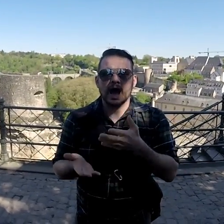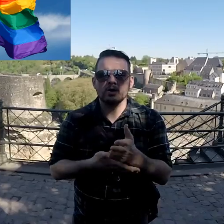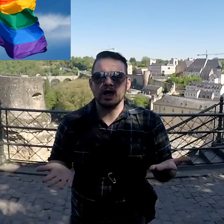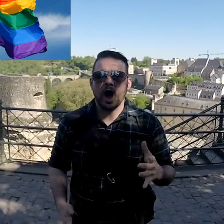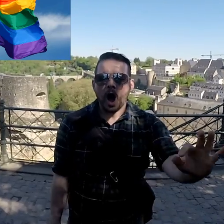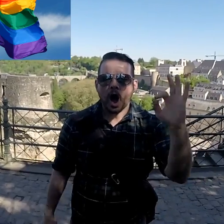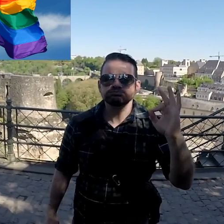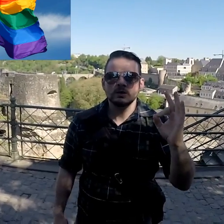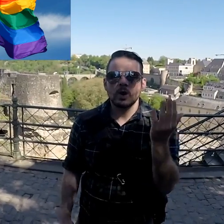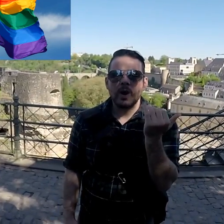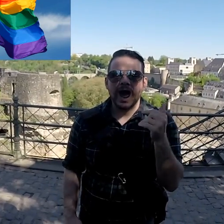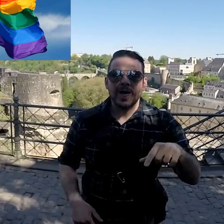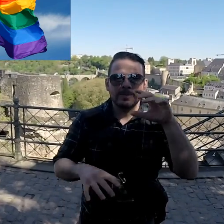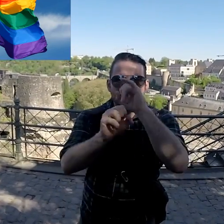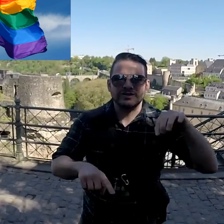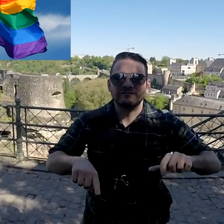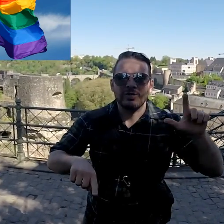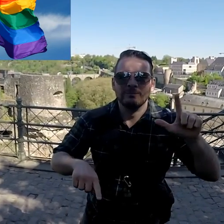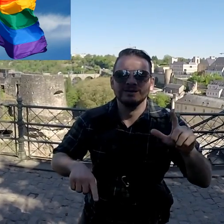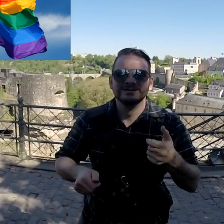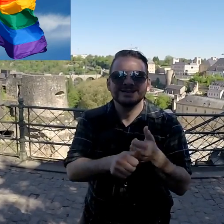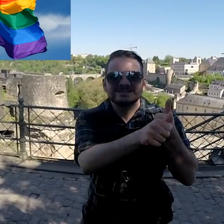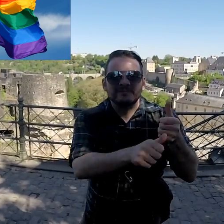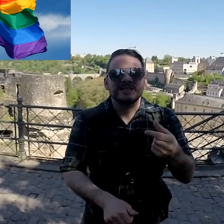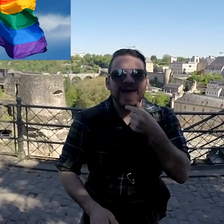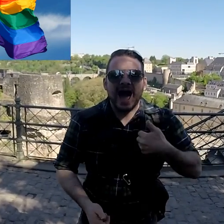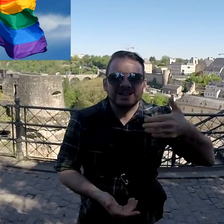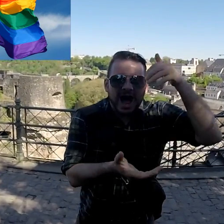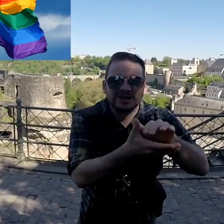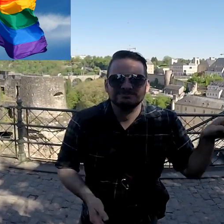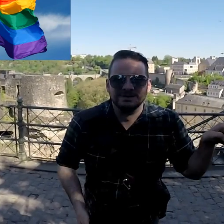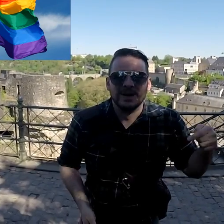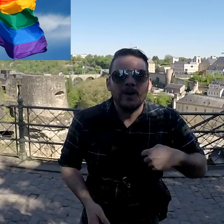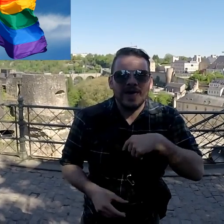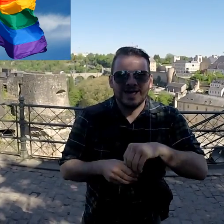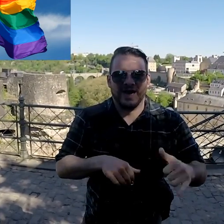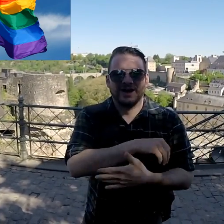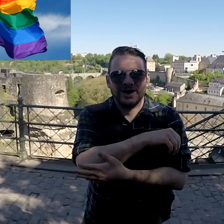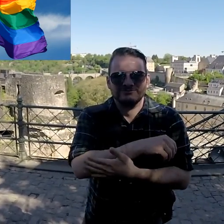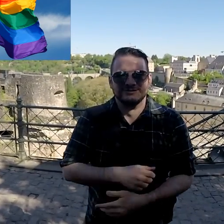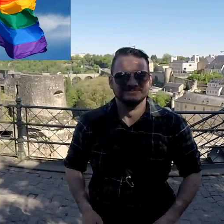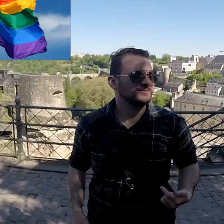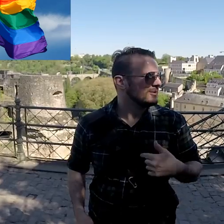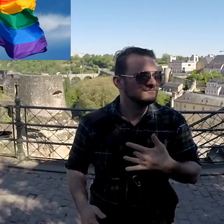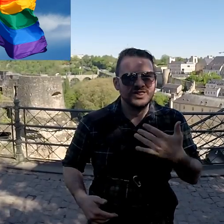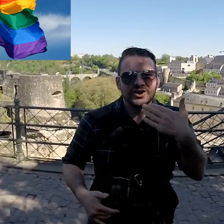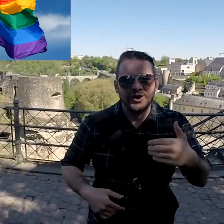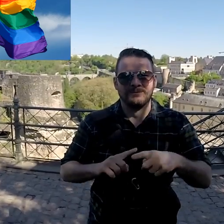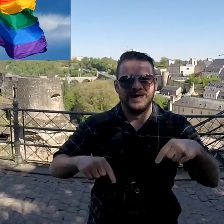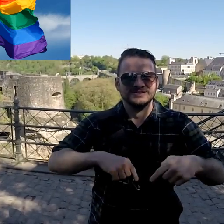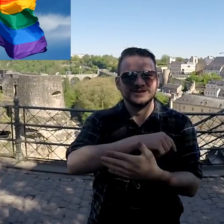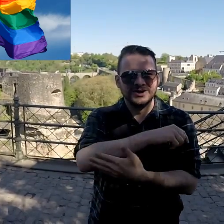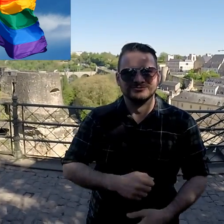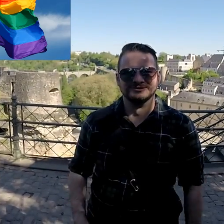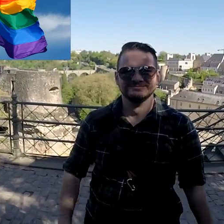The gay rights here are excellent because the President of Luxembourg is gay. He has a husband! We're in this country and we feel good about this country!